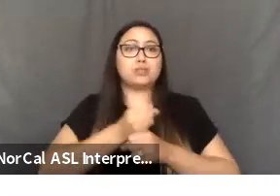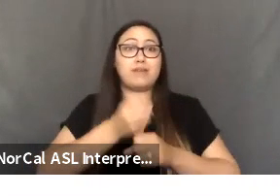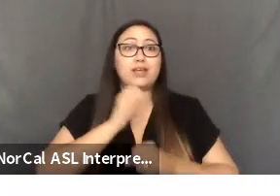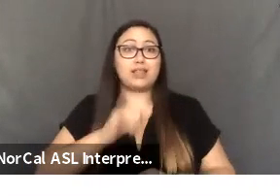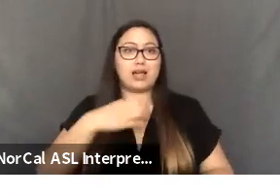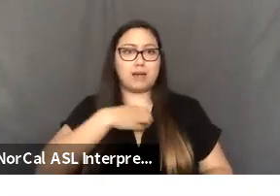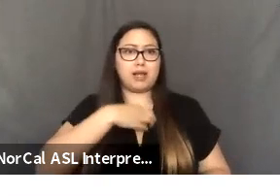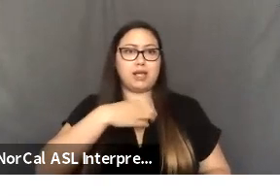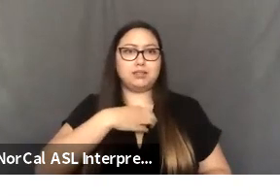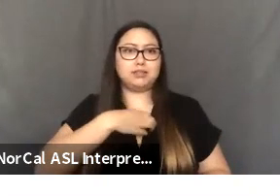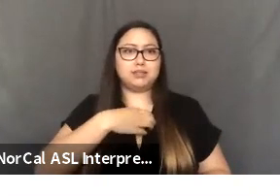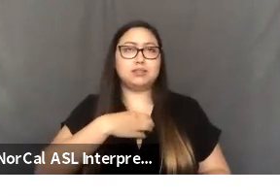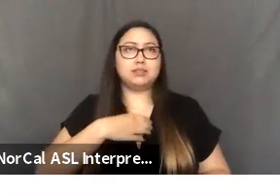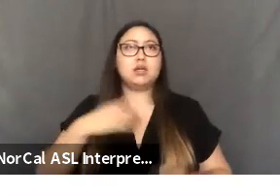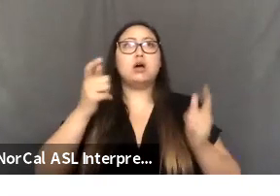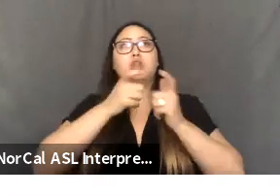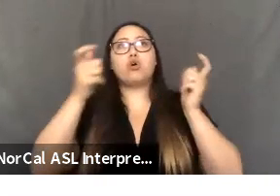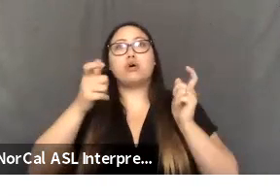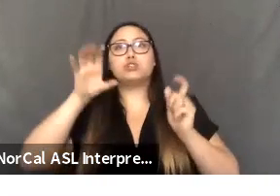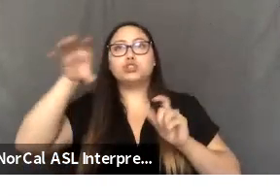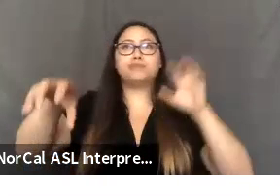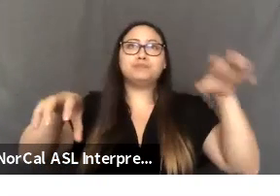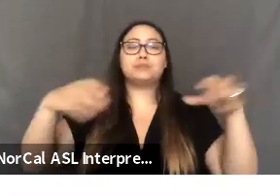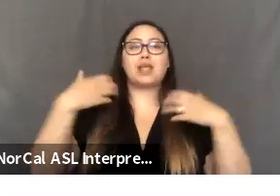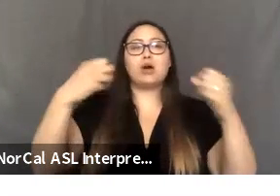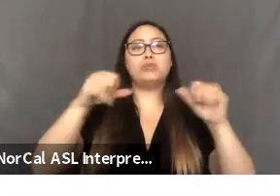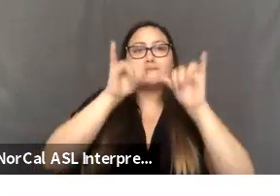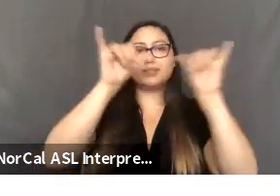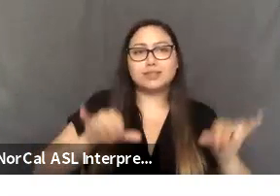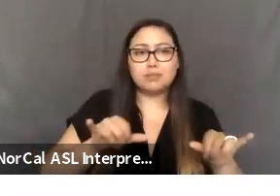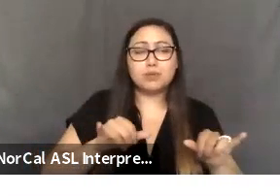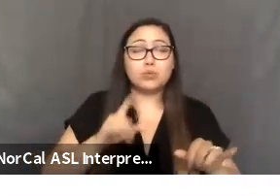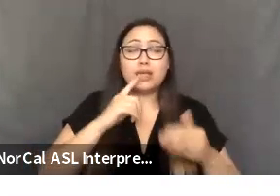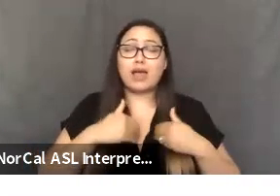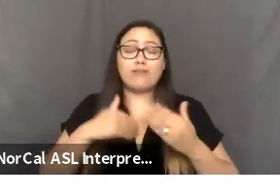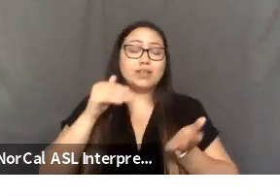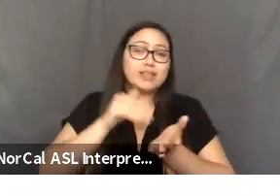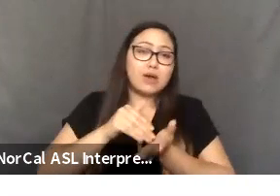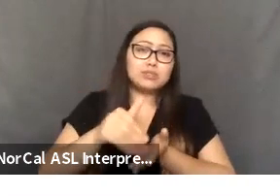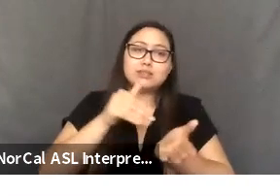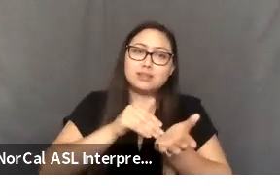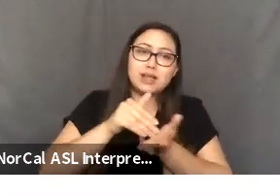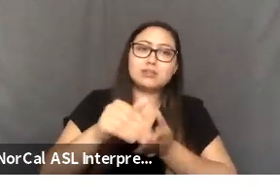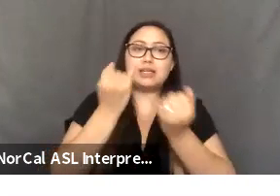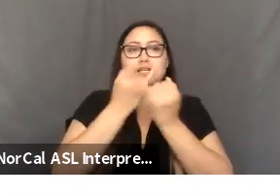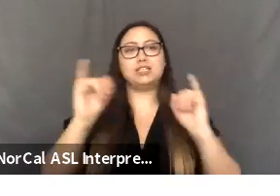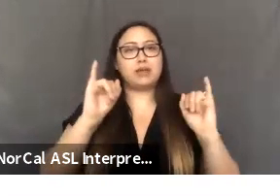our larger health systems. So, you know, there are thousands and thousands of independent clinics and